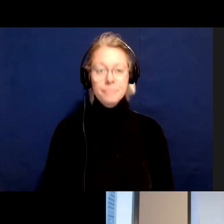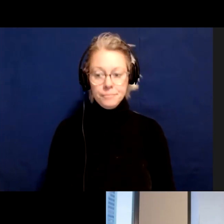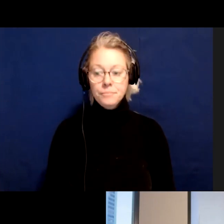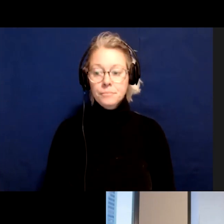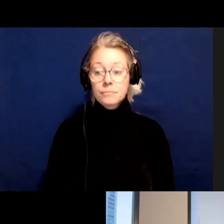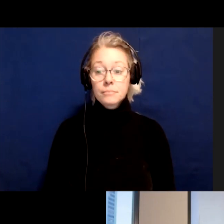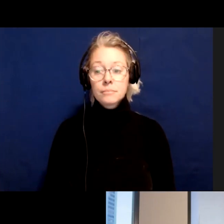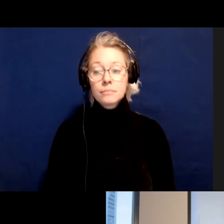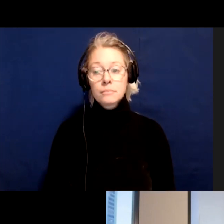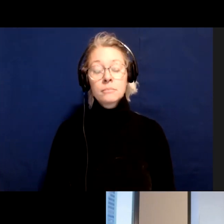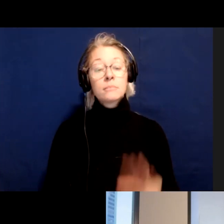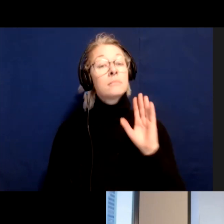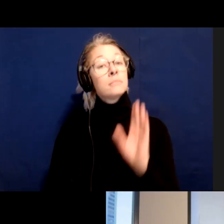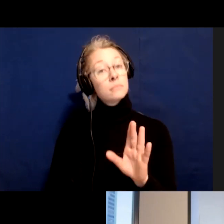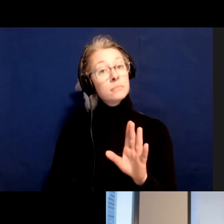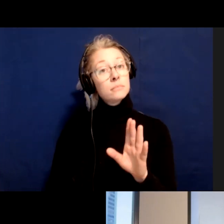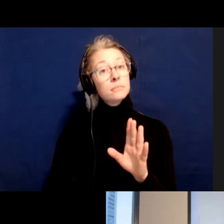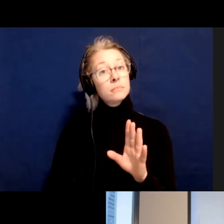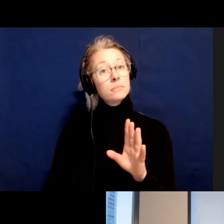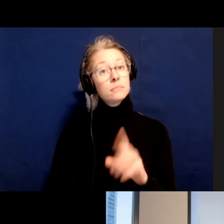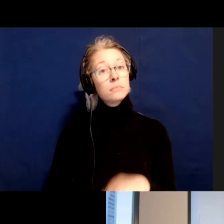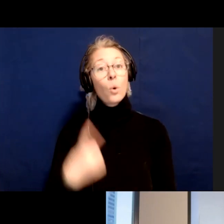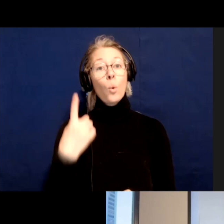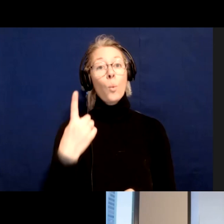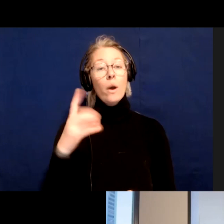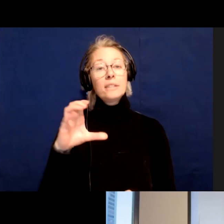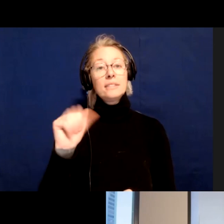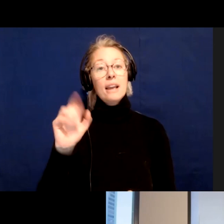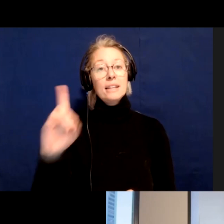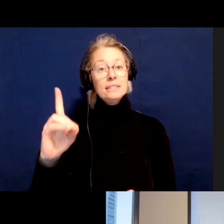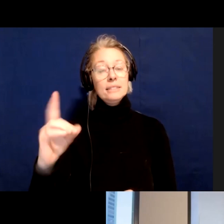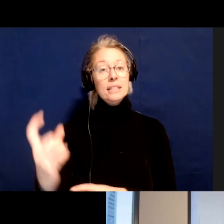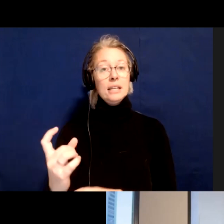that you cannot receive more than one Calgary Arts Development grant for the same project.